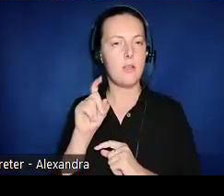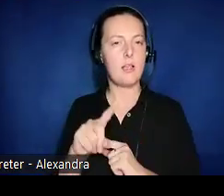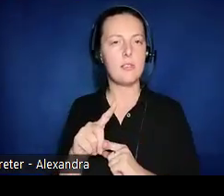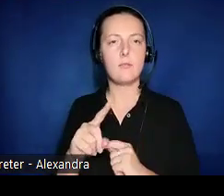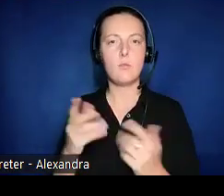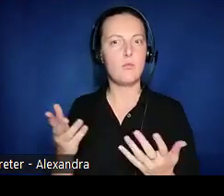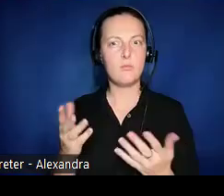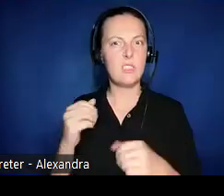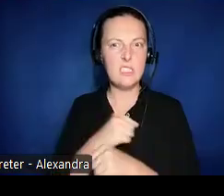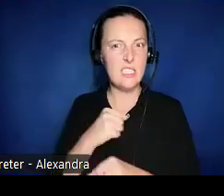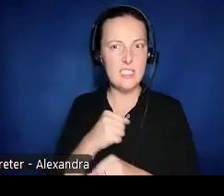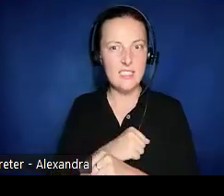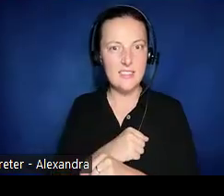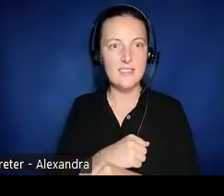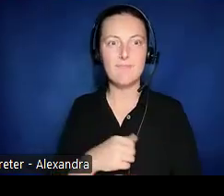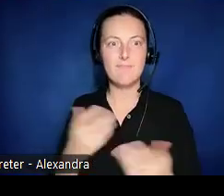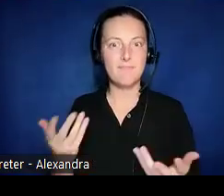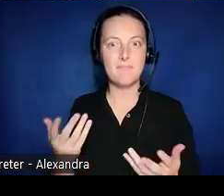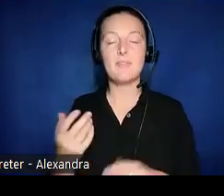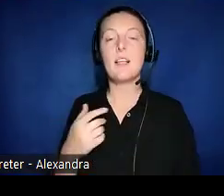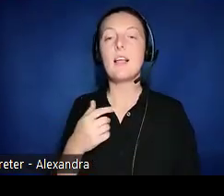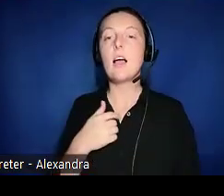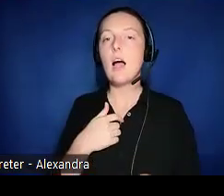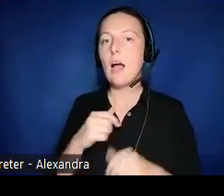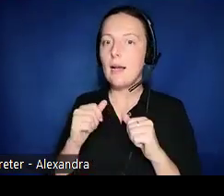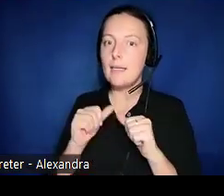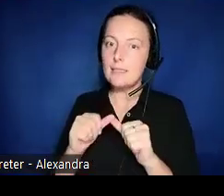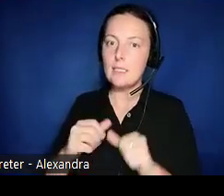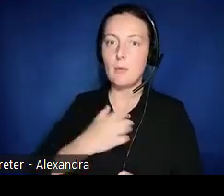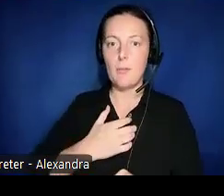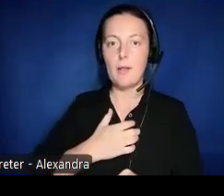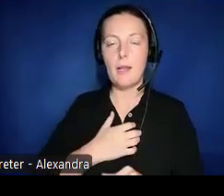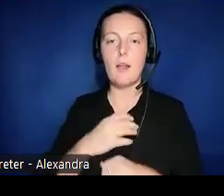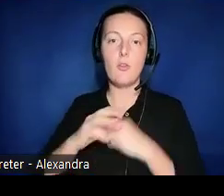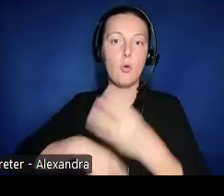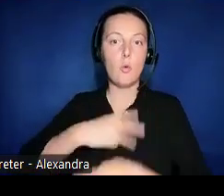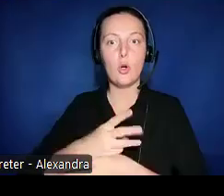complaining that uh the world is especially chaotic. Uh there are all of these forms of